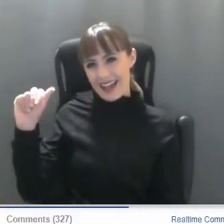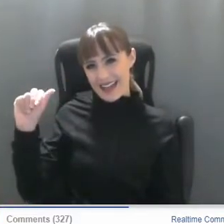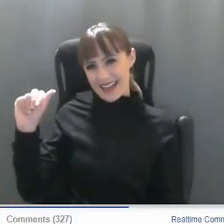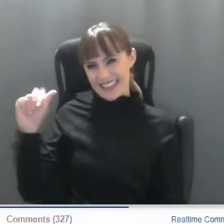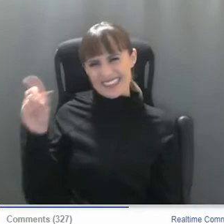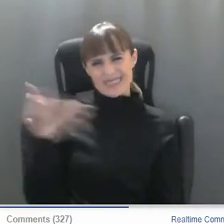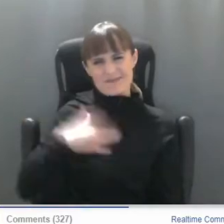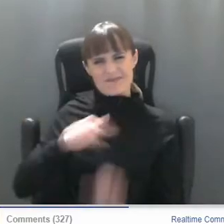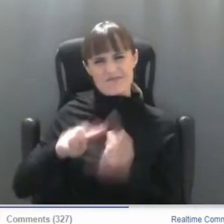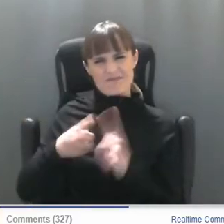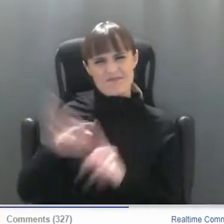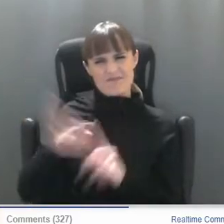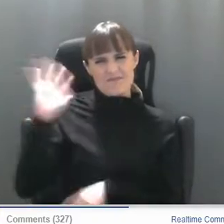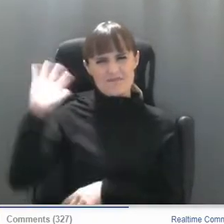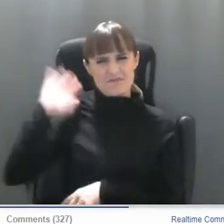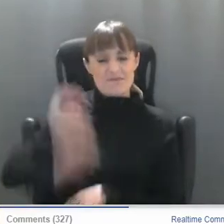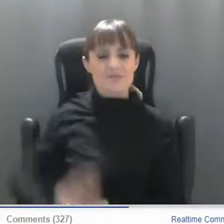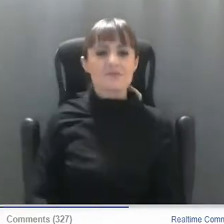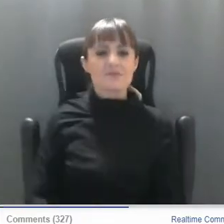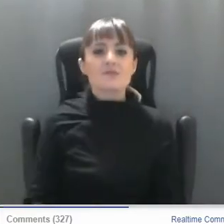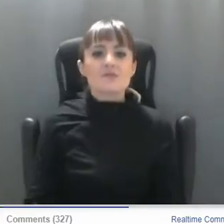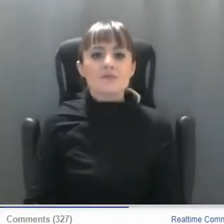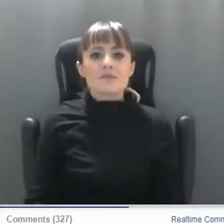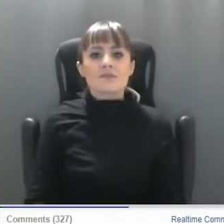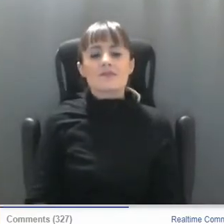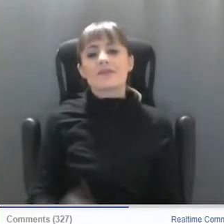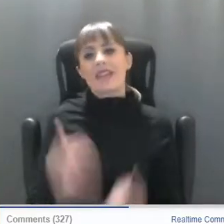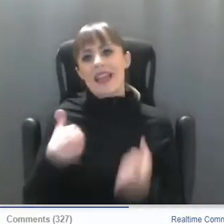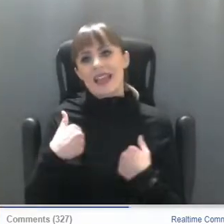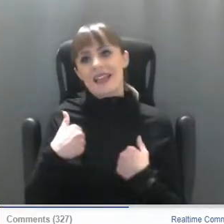So we've got our sea lions, they're waiting for some lunch. You could see a lot of